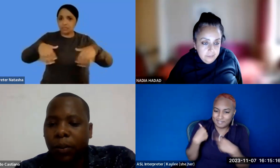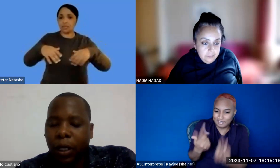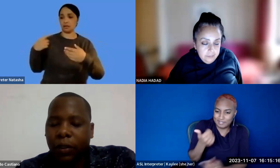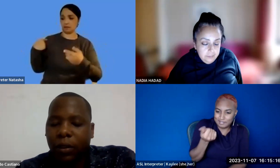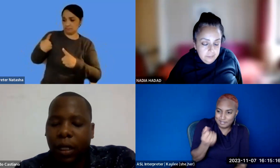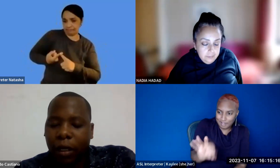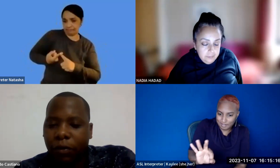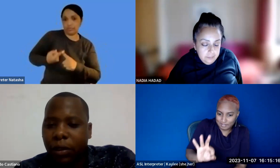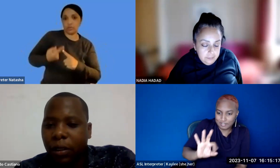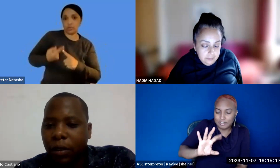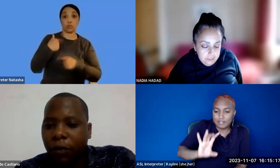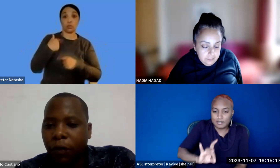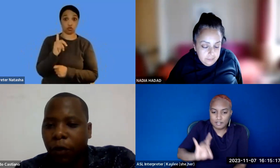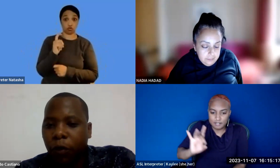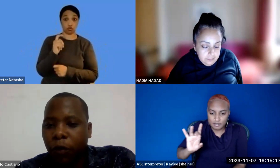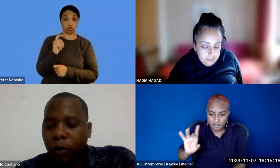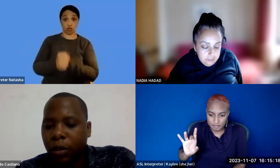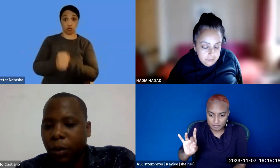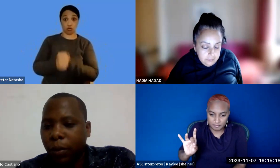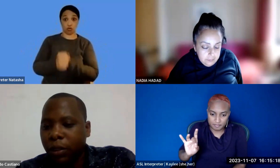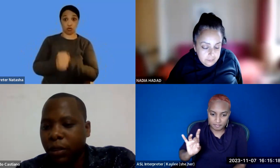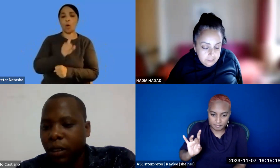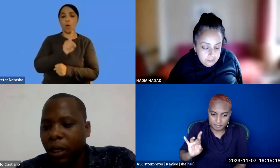We currently have nearly 40 members